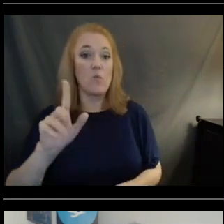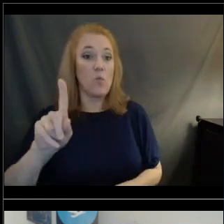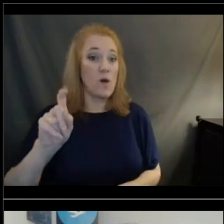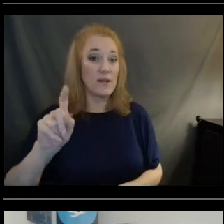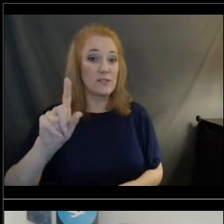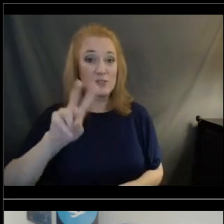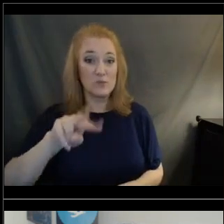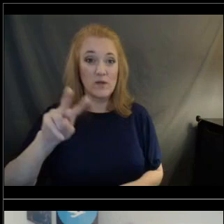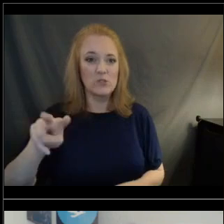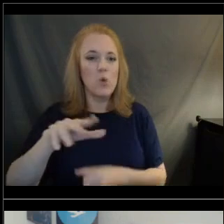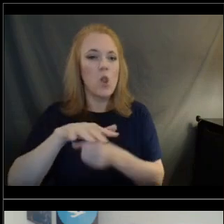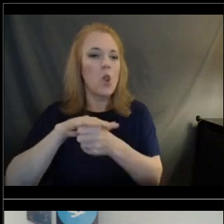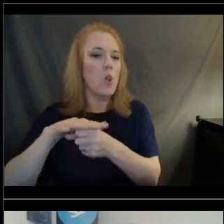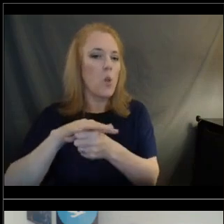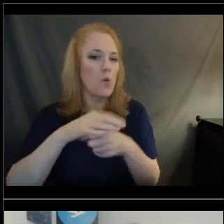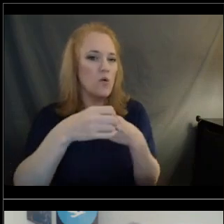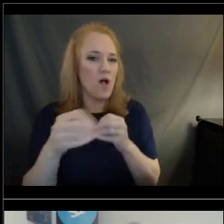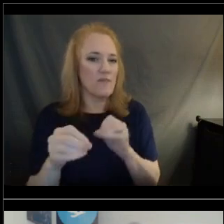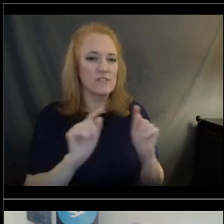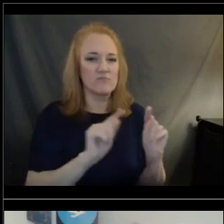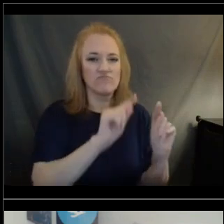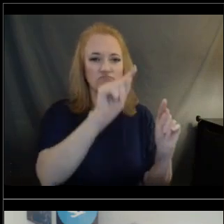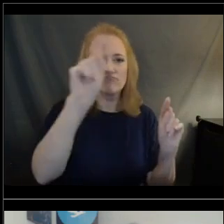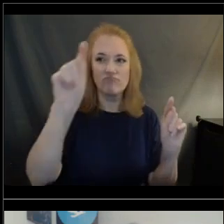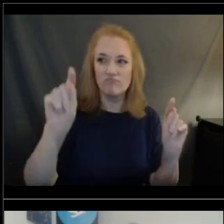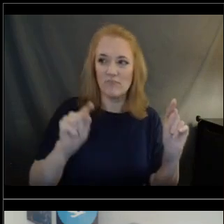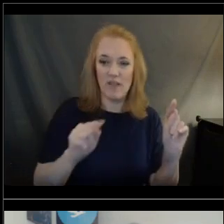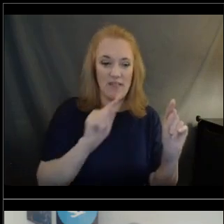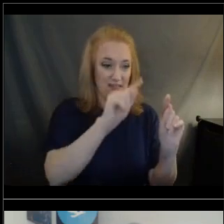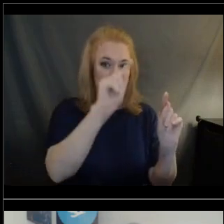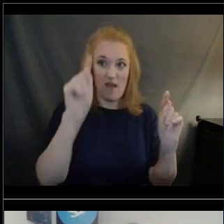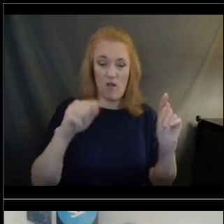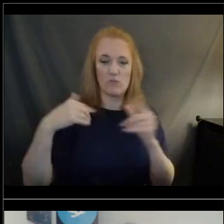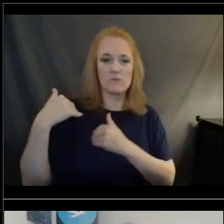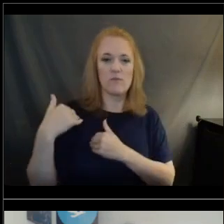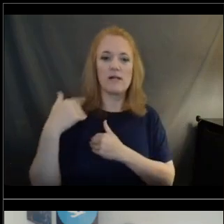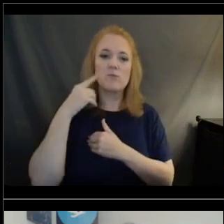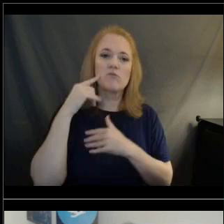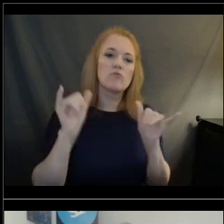Weather Forecast Offices across the nation who are responsible for issuing routine forecasts,